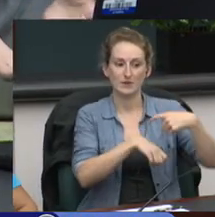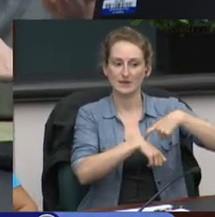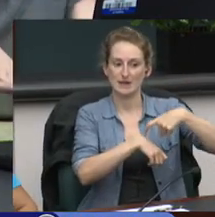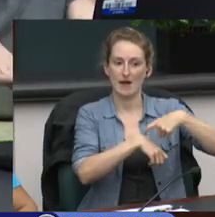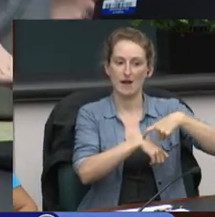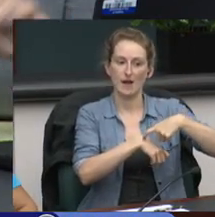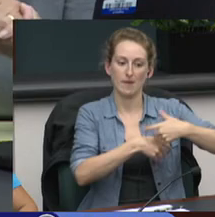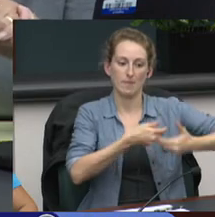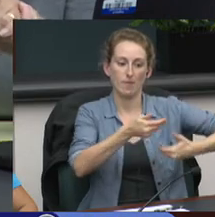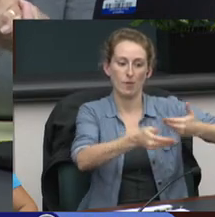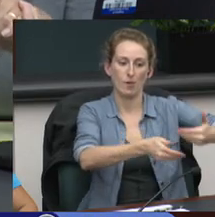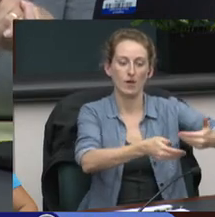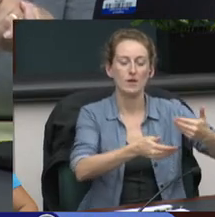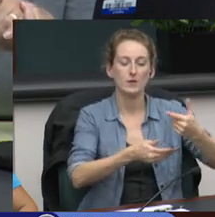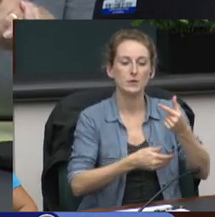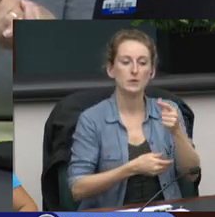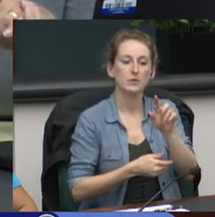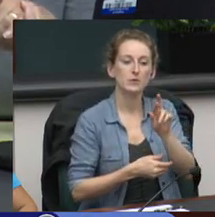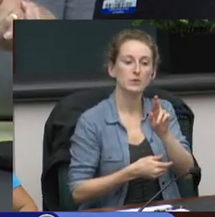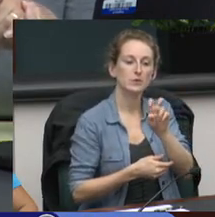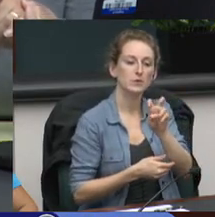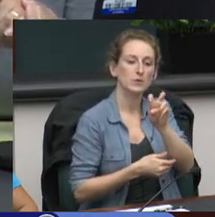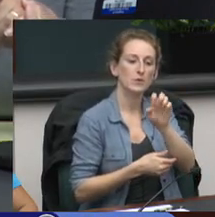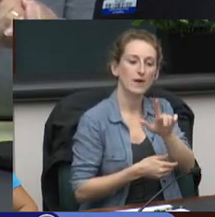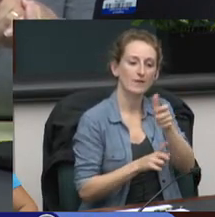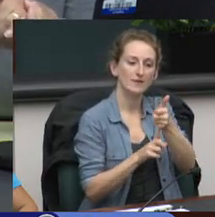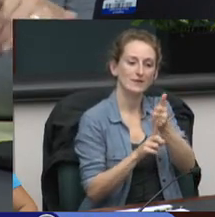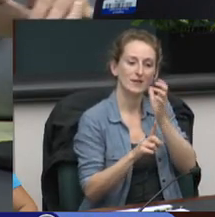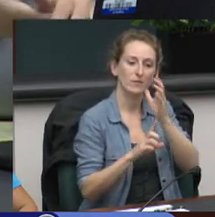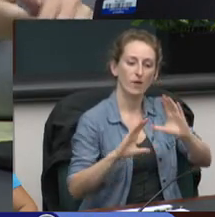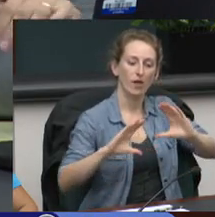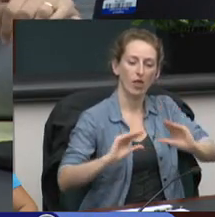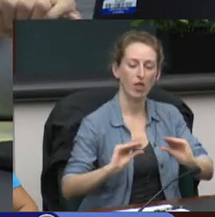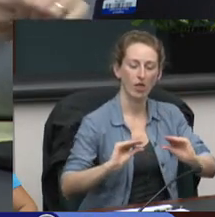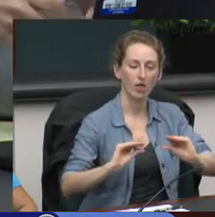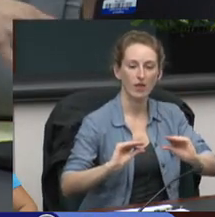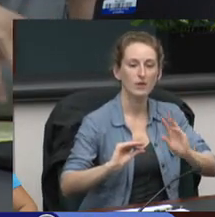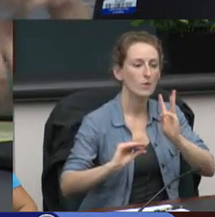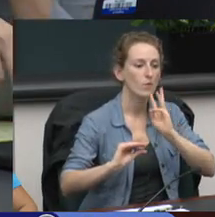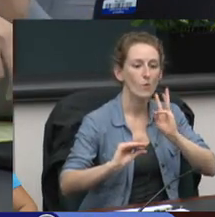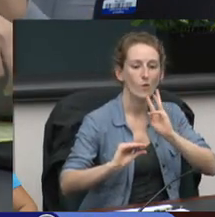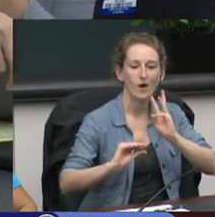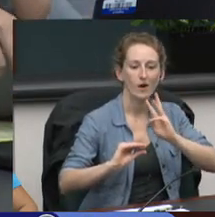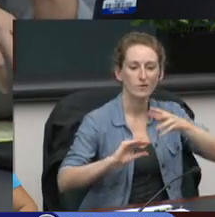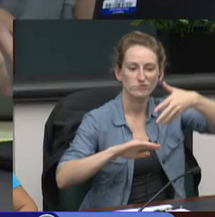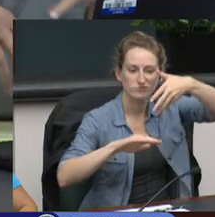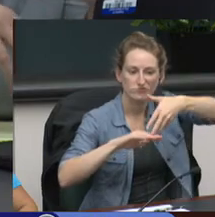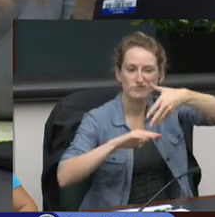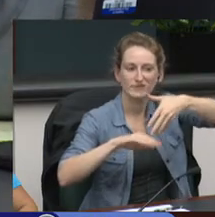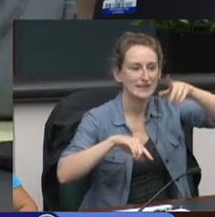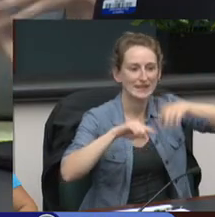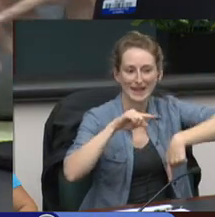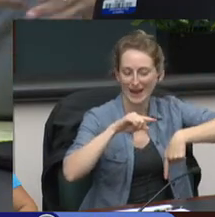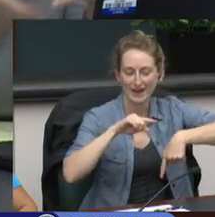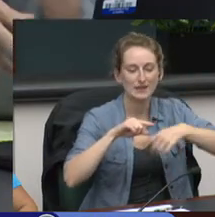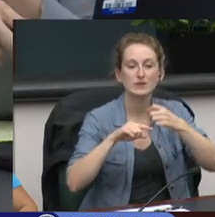way as regular asphalt wood as far as water runoff and grabbing the you know